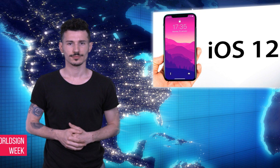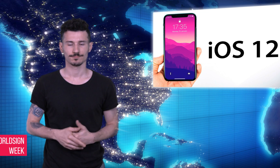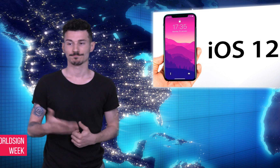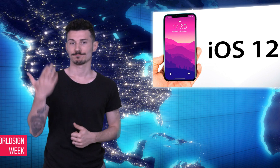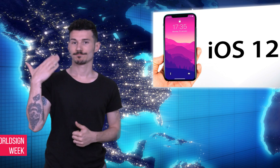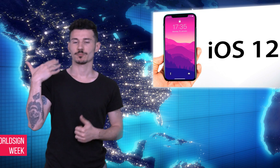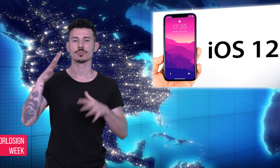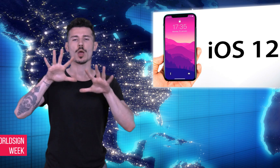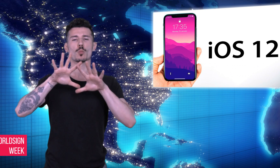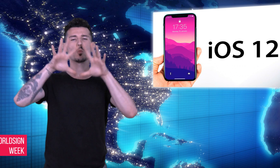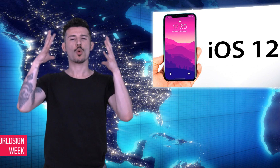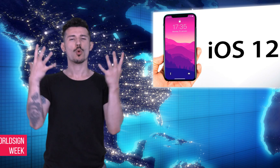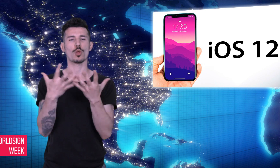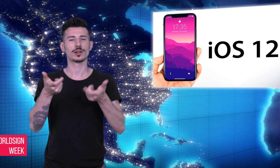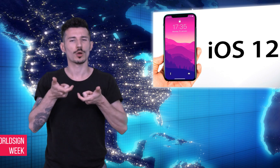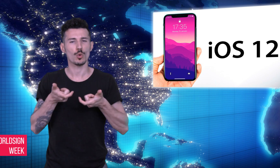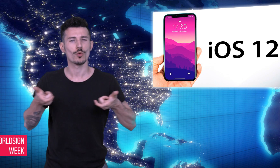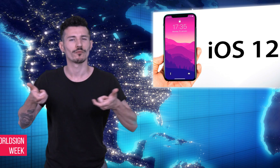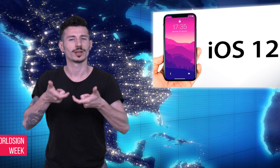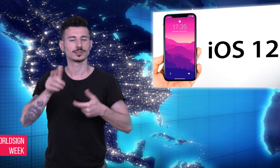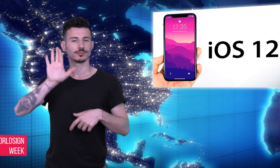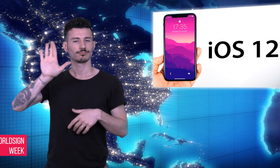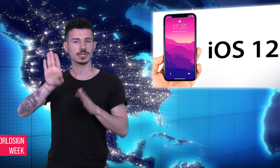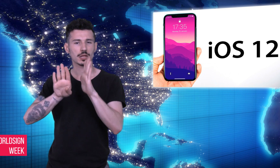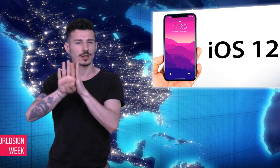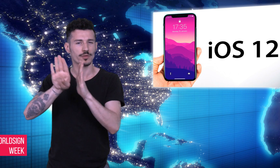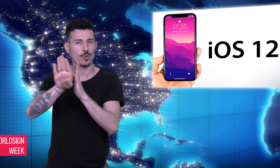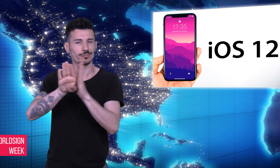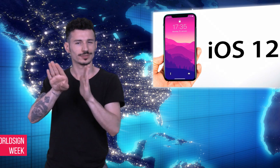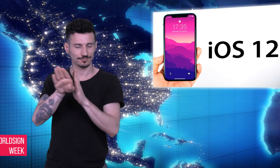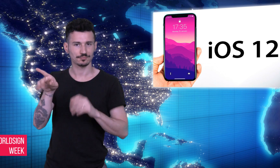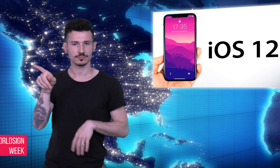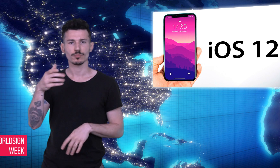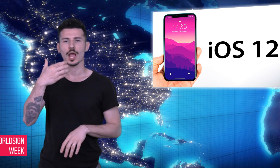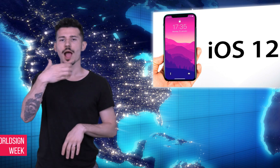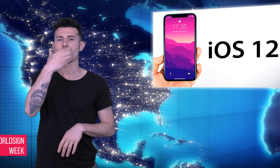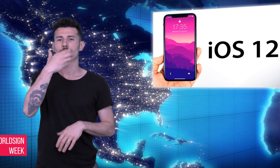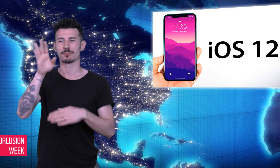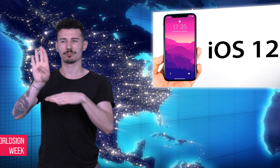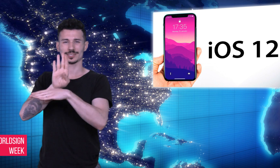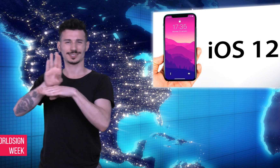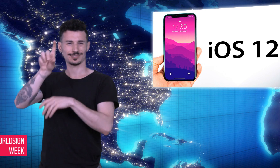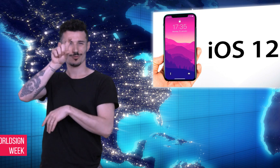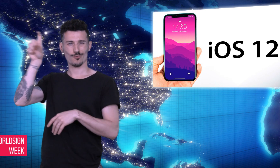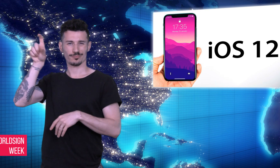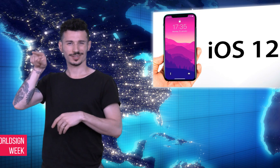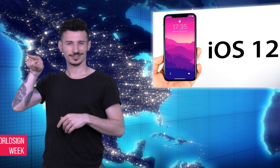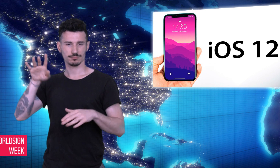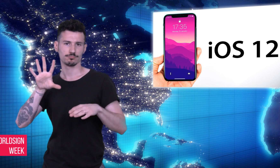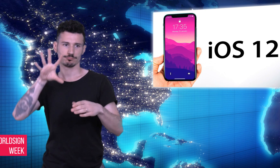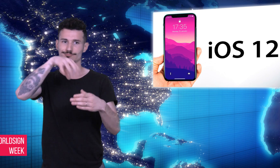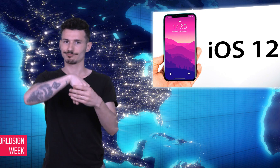Worldwide Developers Conference the latest operating system for Apple